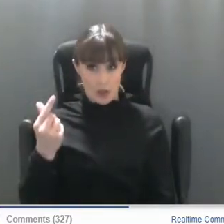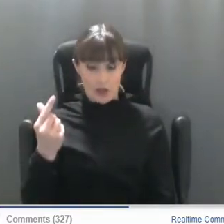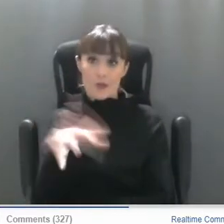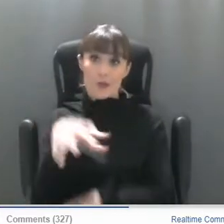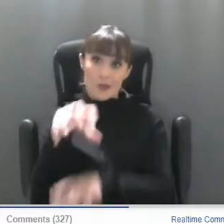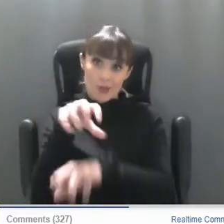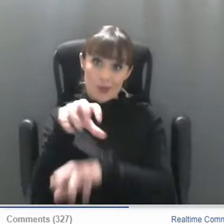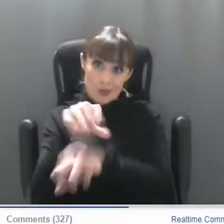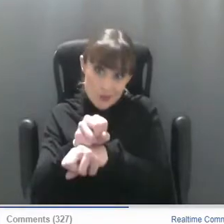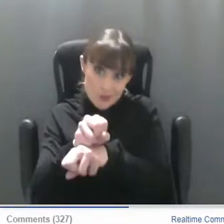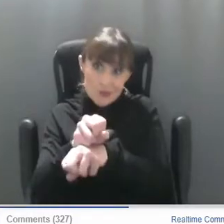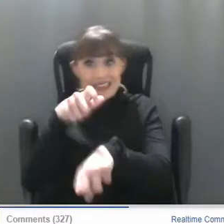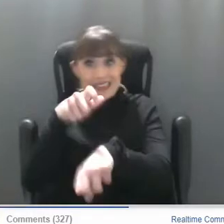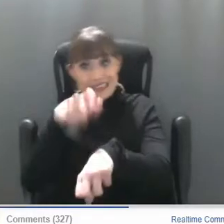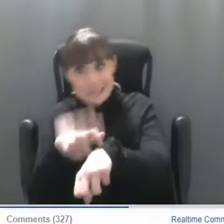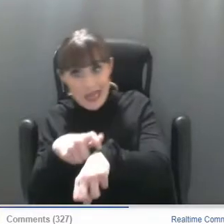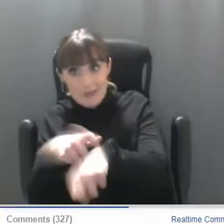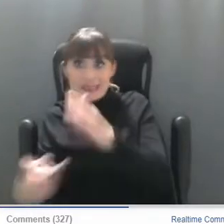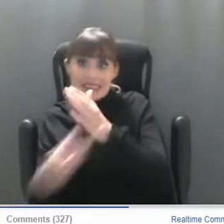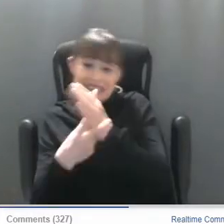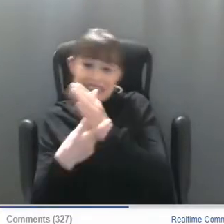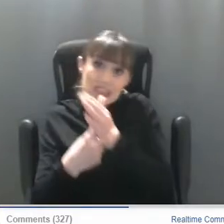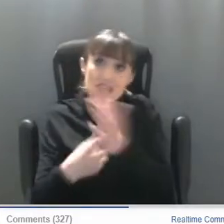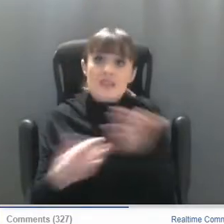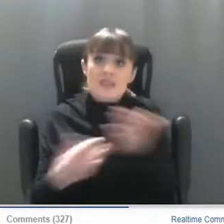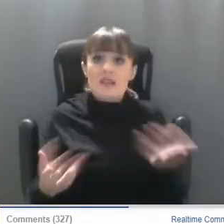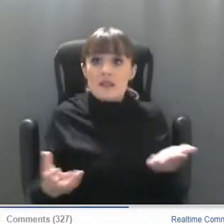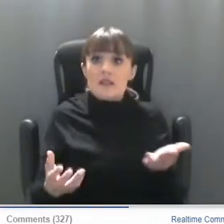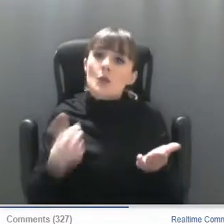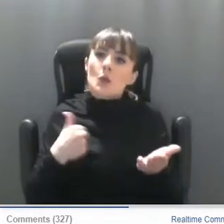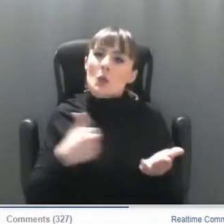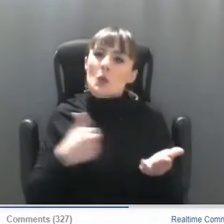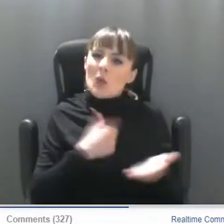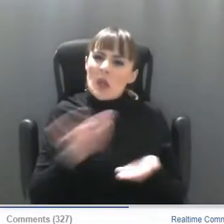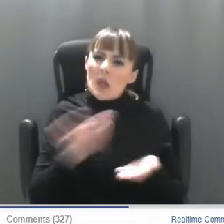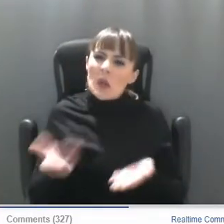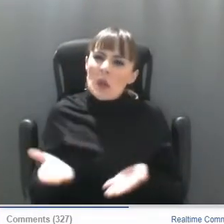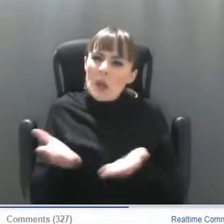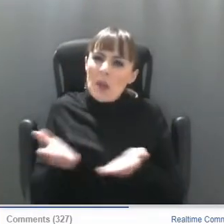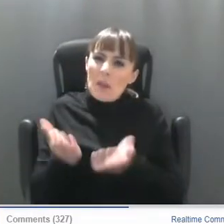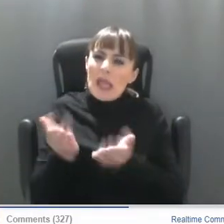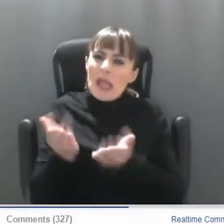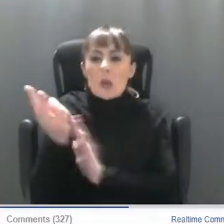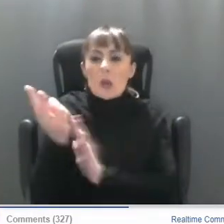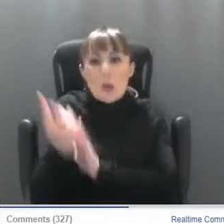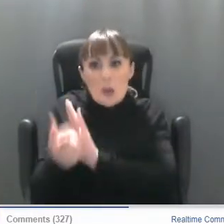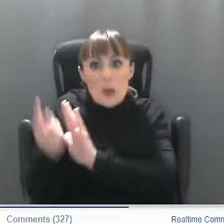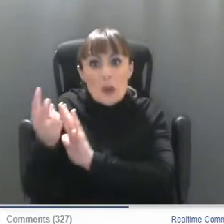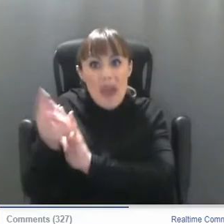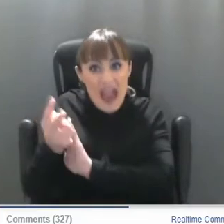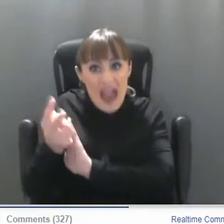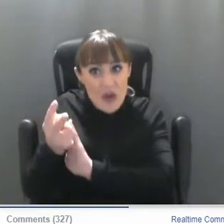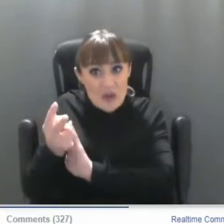to adjust that. Maybe you get here and you want to stay four hours? We're counting people as they exit, so that we can always kind of keep our numbers